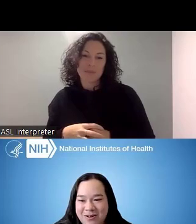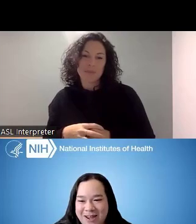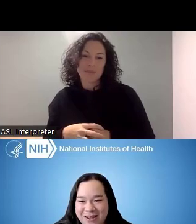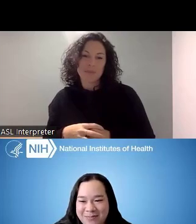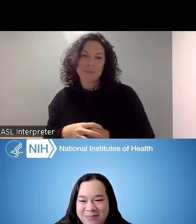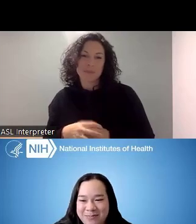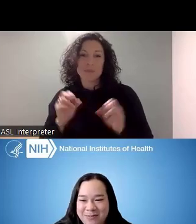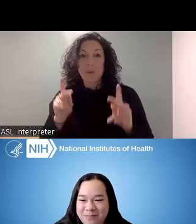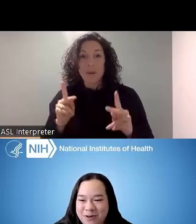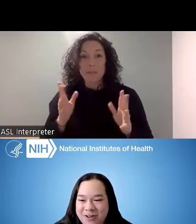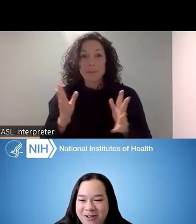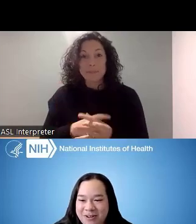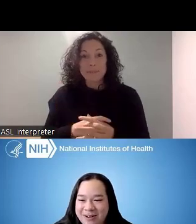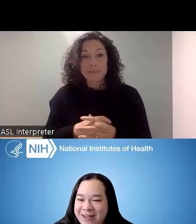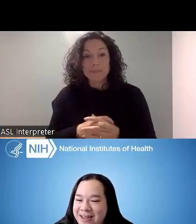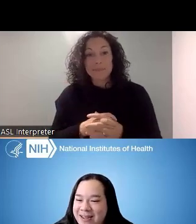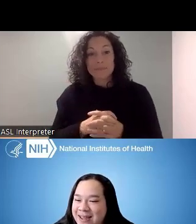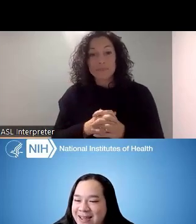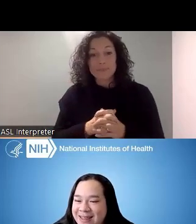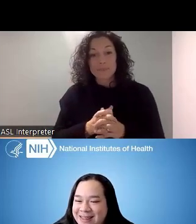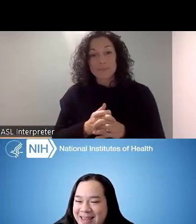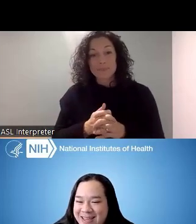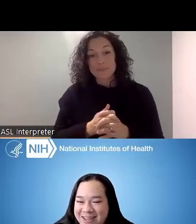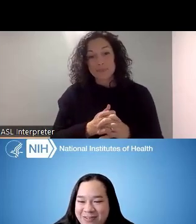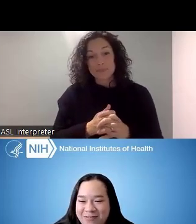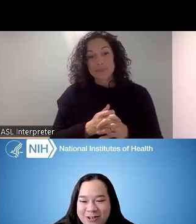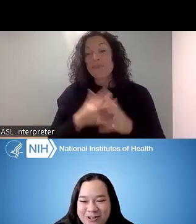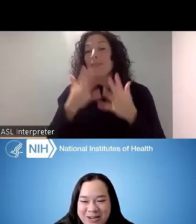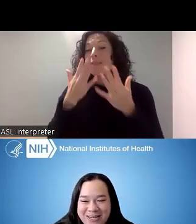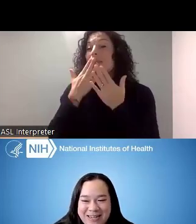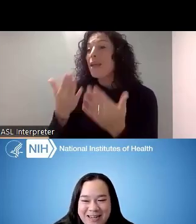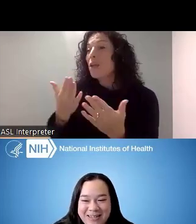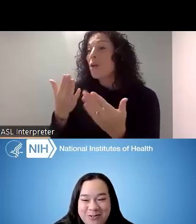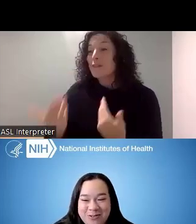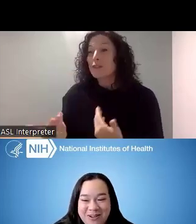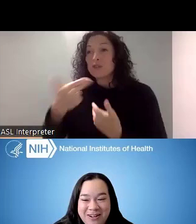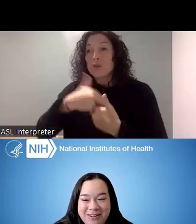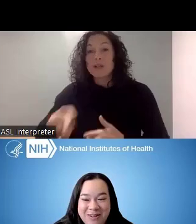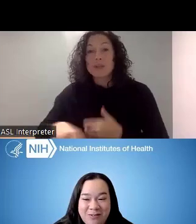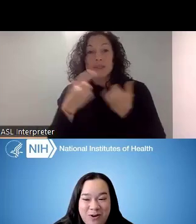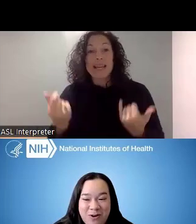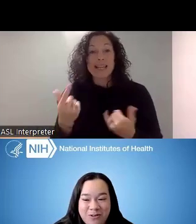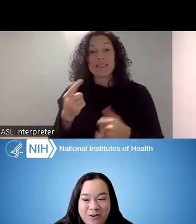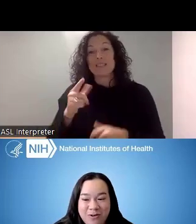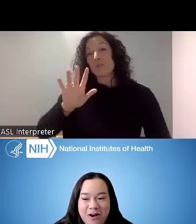Okay, moving on, thank you for joining today's 25-minute walk-through